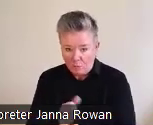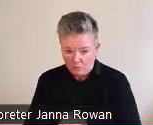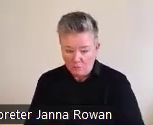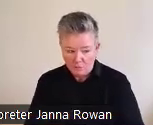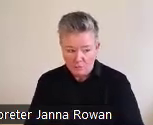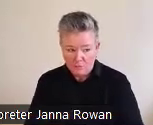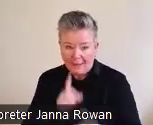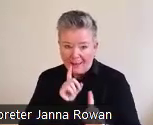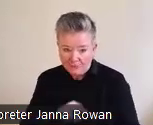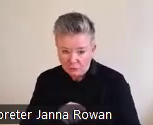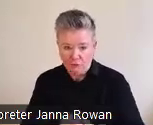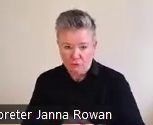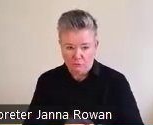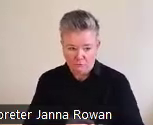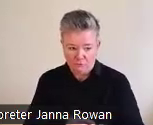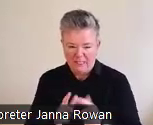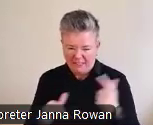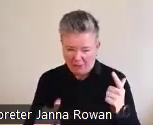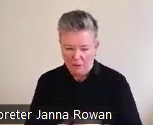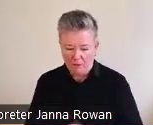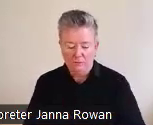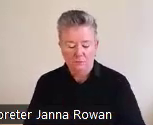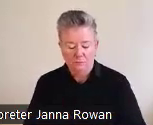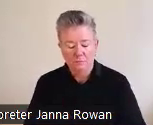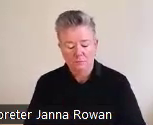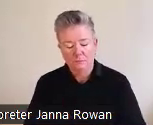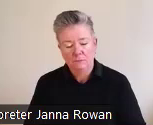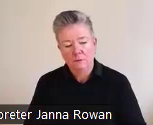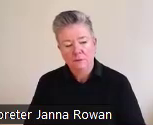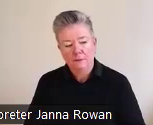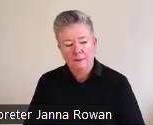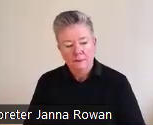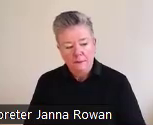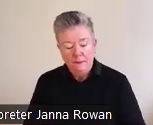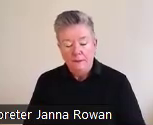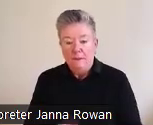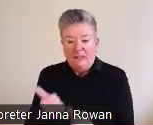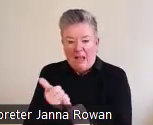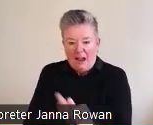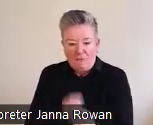answer, et cetera. Every goal should provide